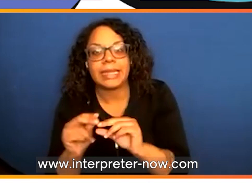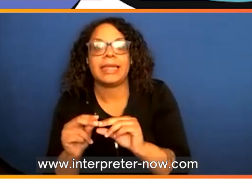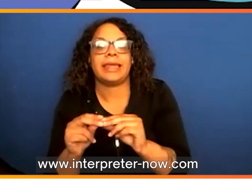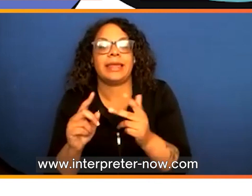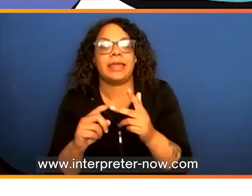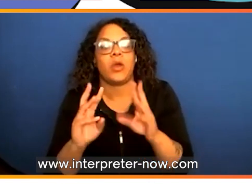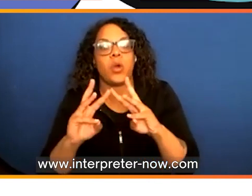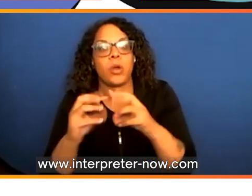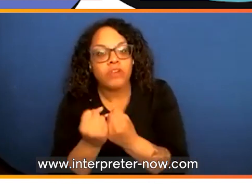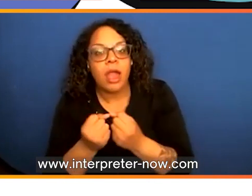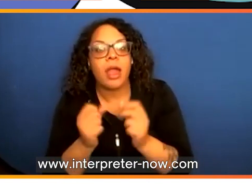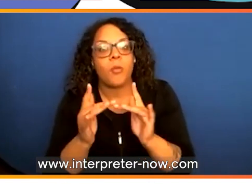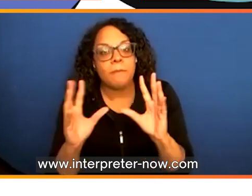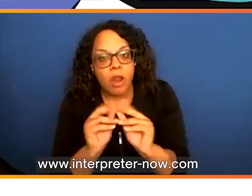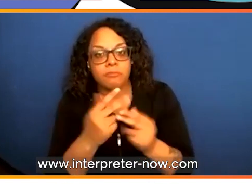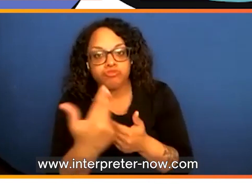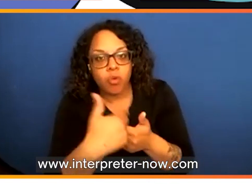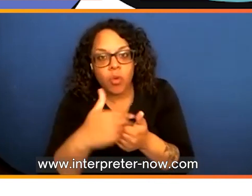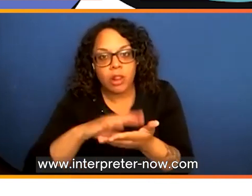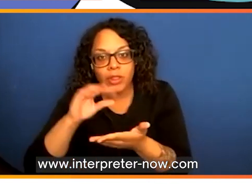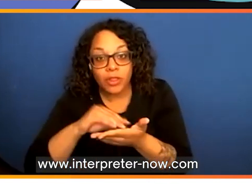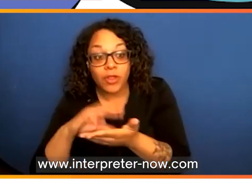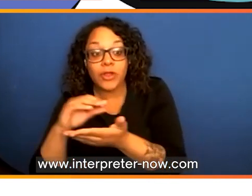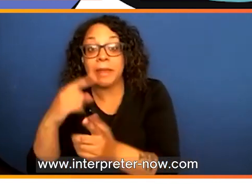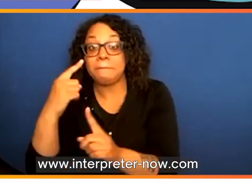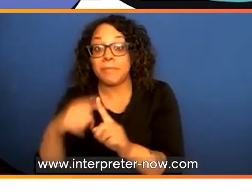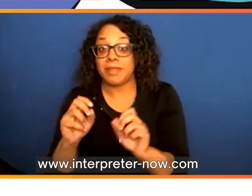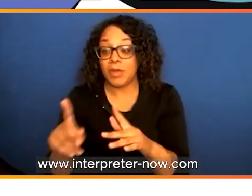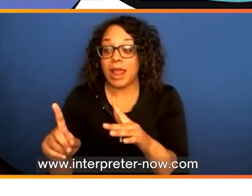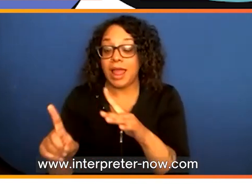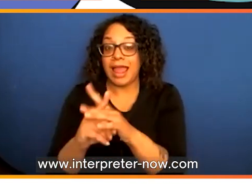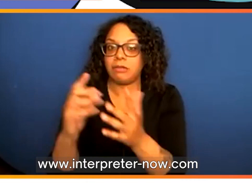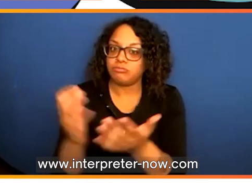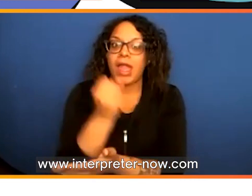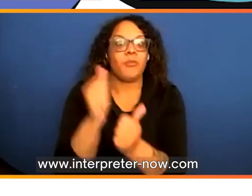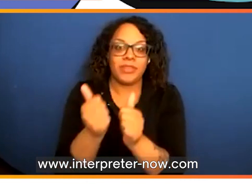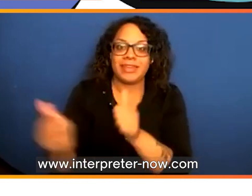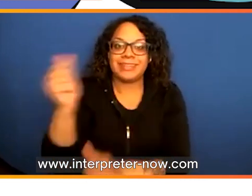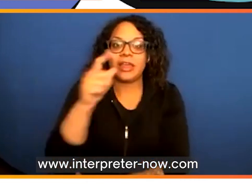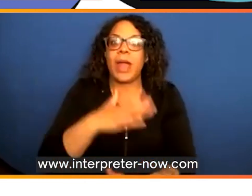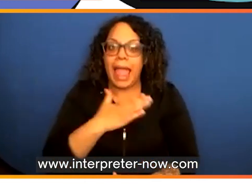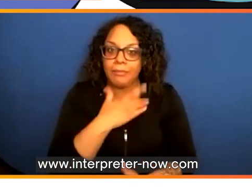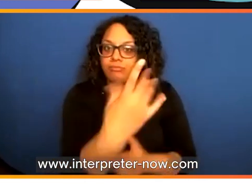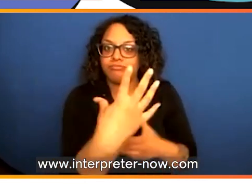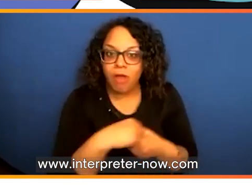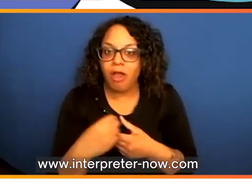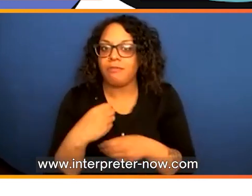learn. Then also, grabbing those opportunities when they arise with execs that are happy to have you on their call, and then it starts to flywheel starts turning.